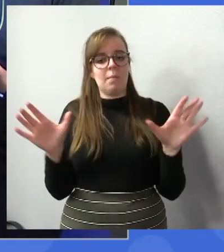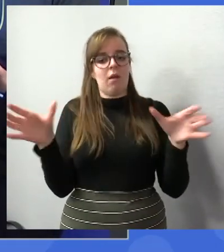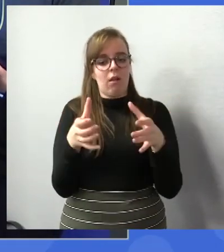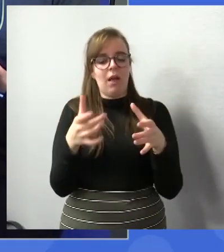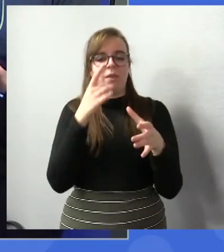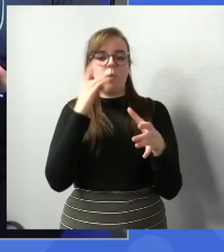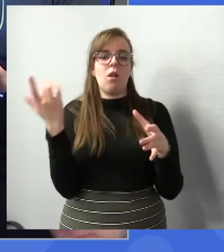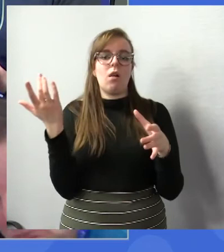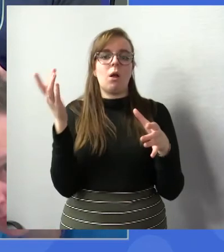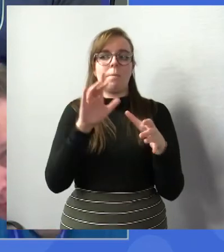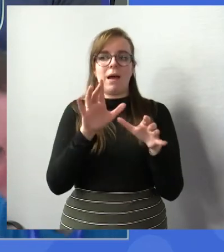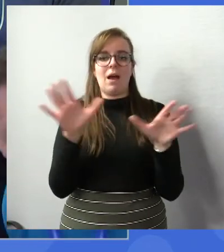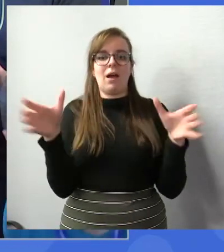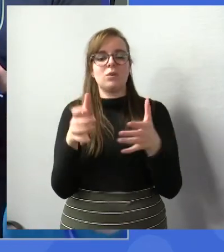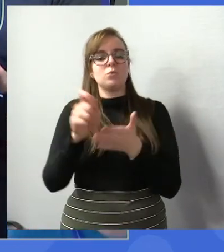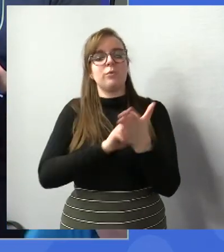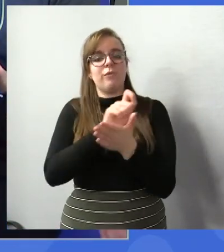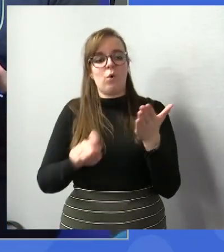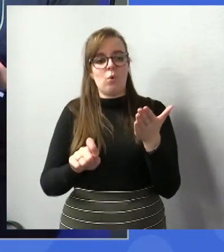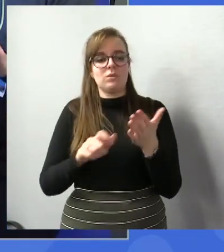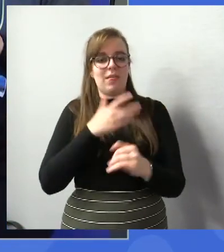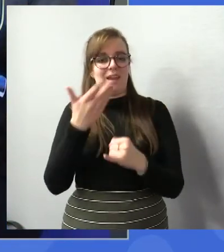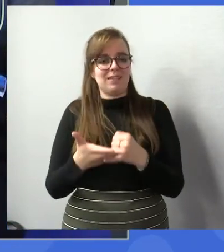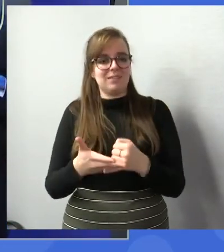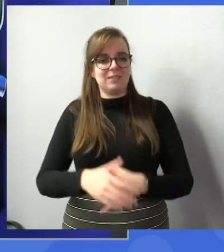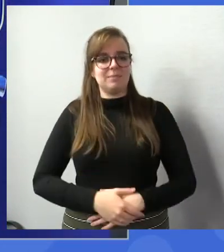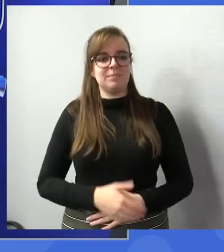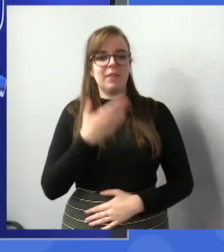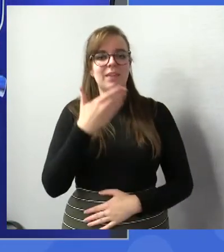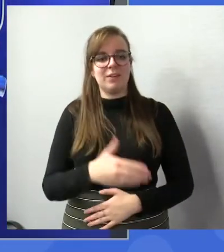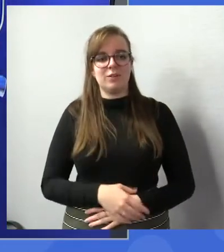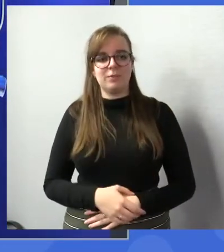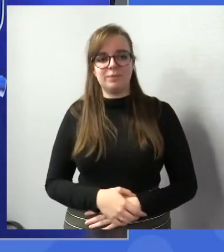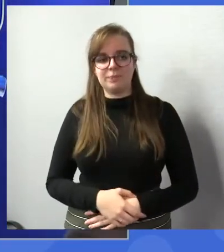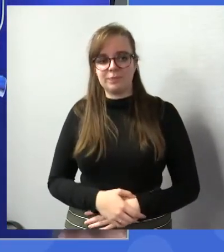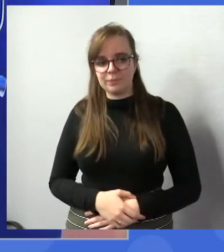back to a vote at the end thank you